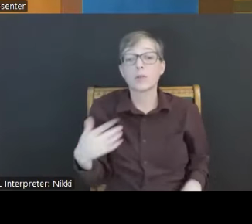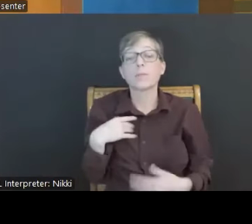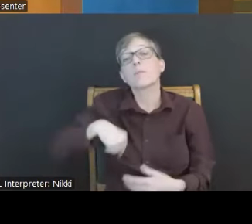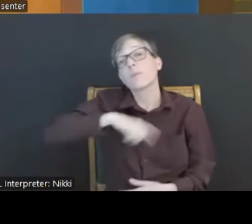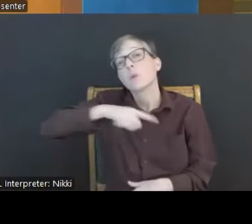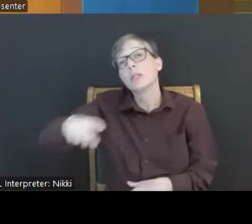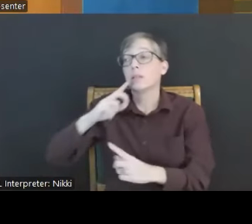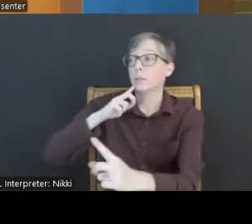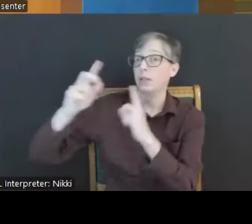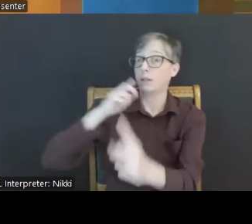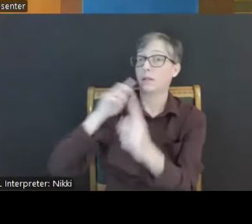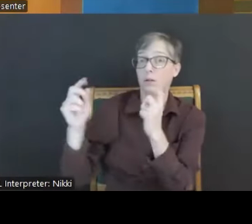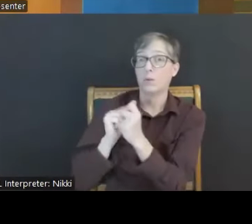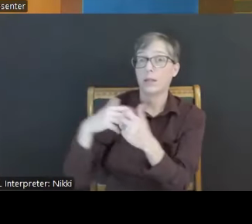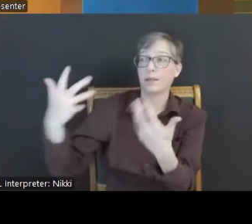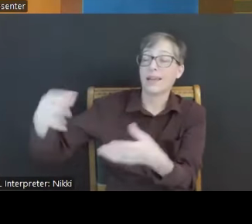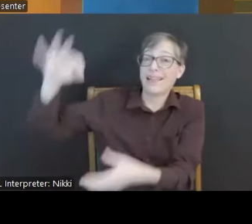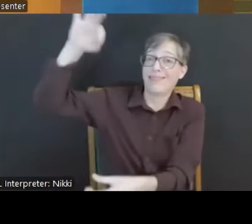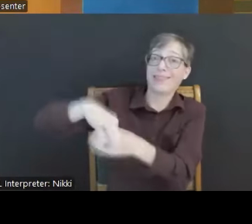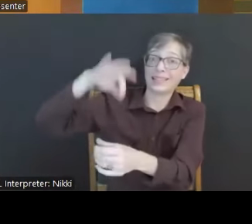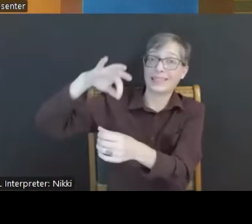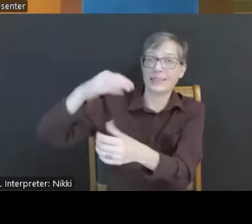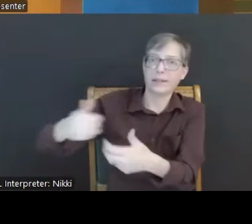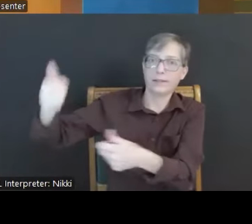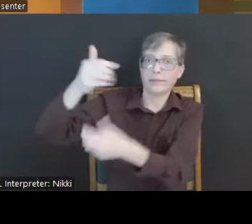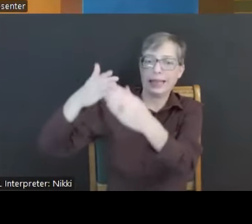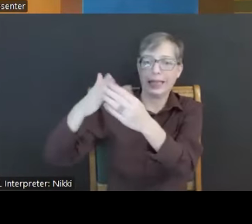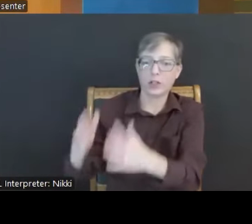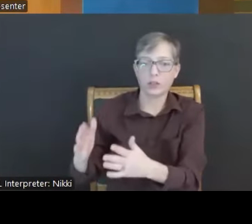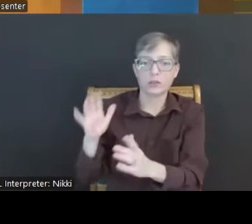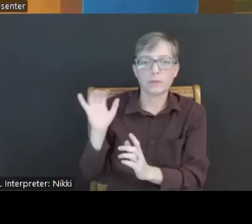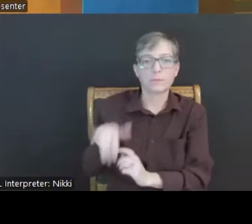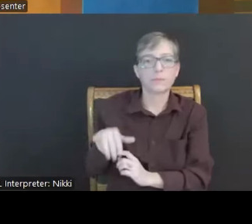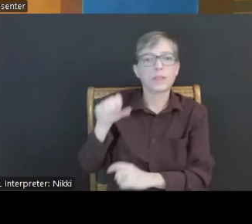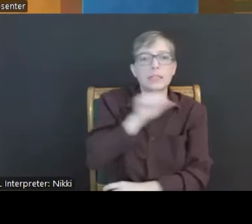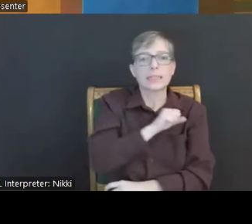because they're advocating this is when we just took a tour with um Senator Samra Brooke um and